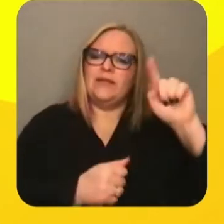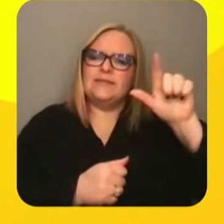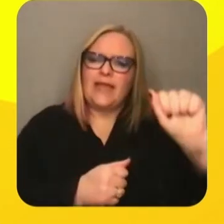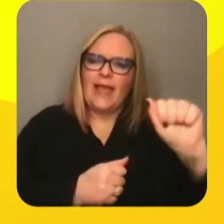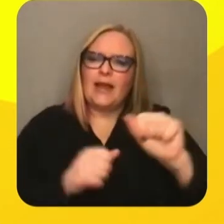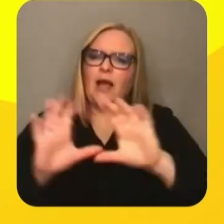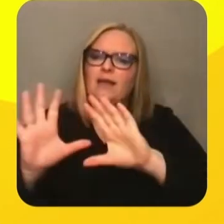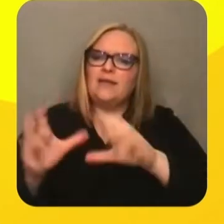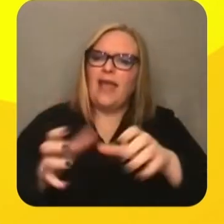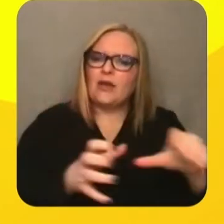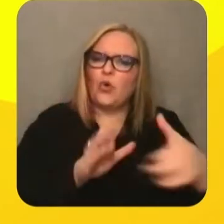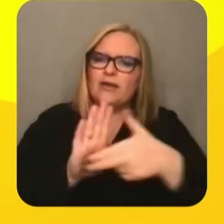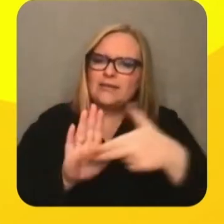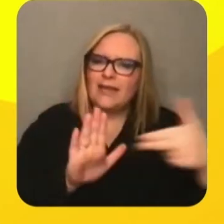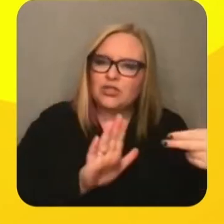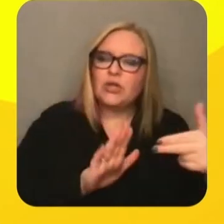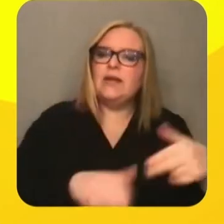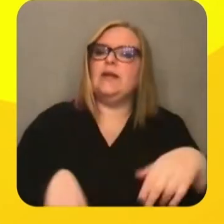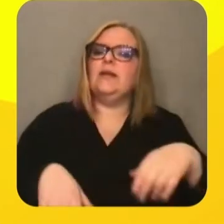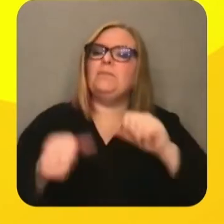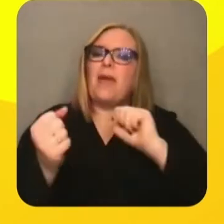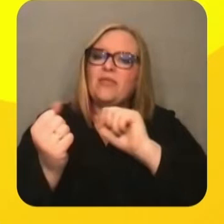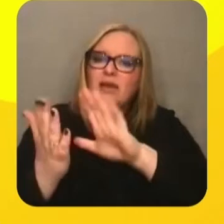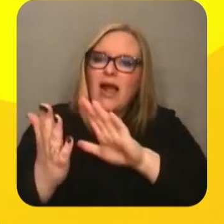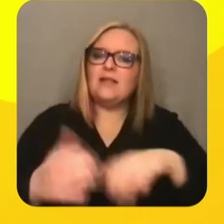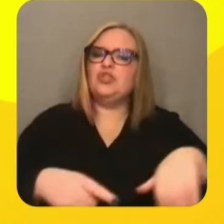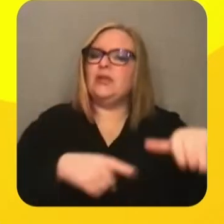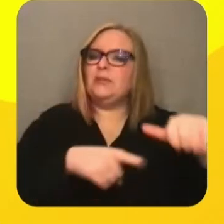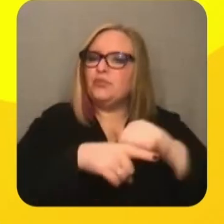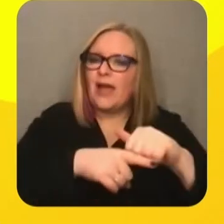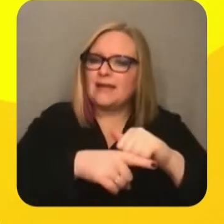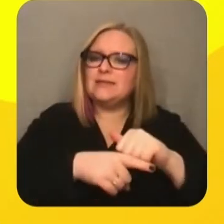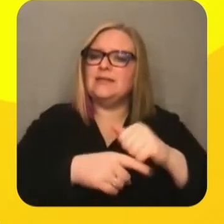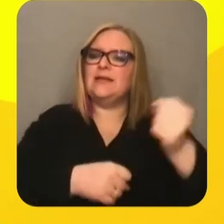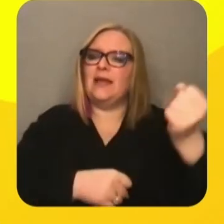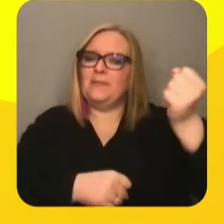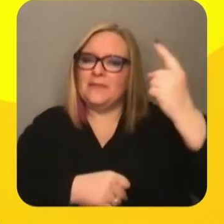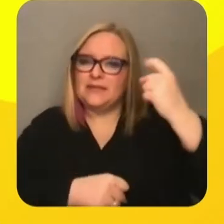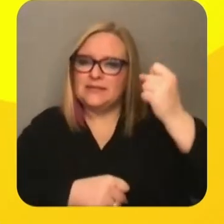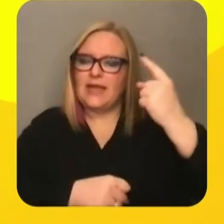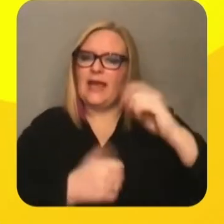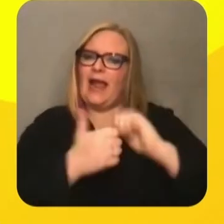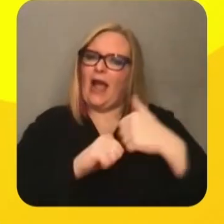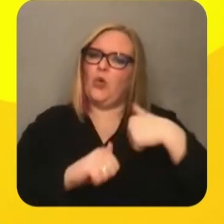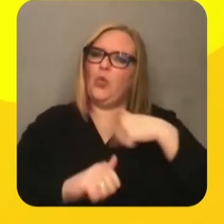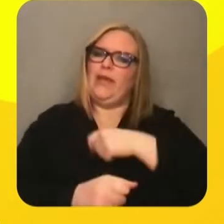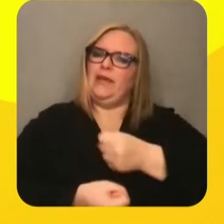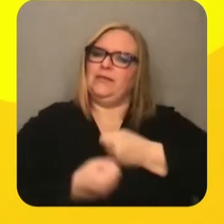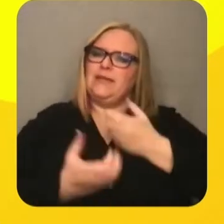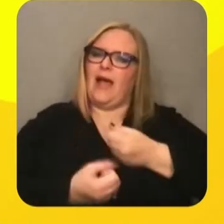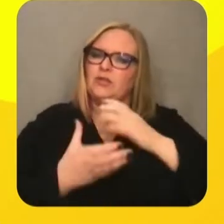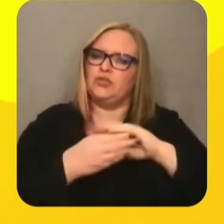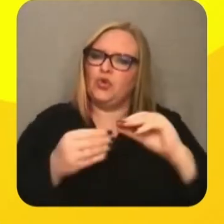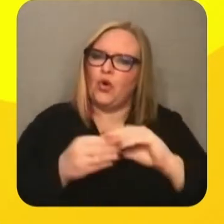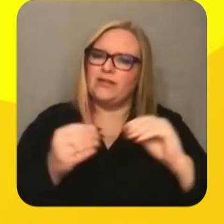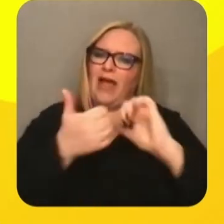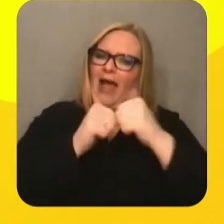methodology, practices and those insights and how we tell stories. How are we measuring the who and the practices,